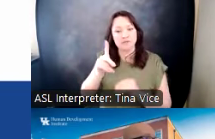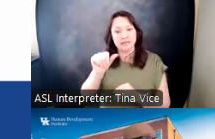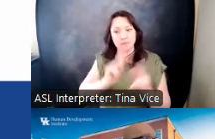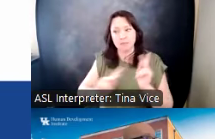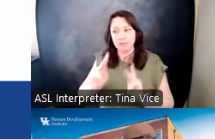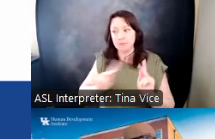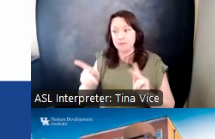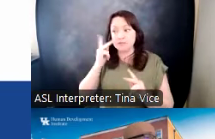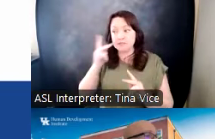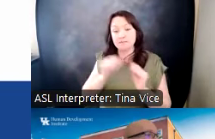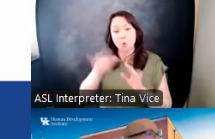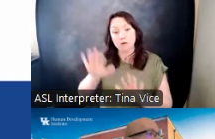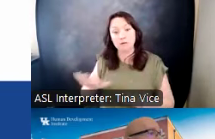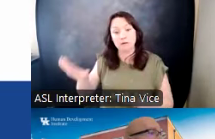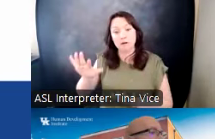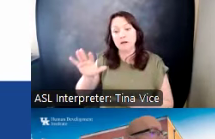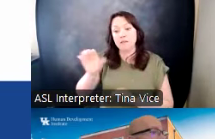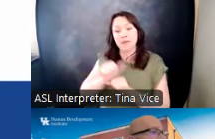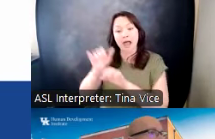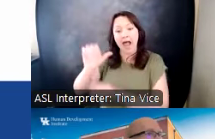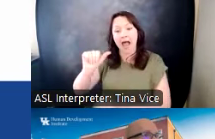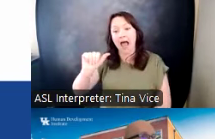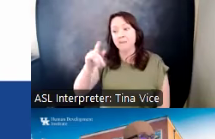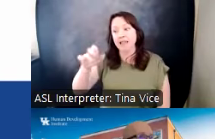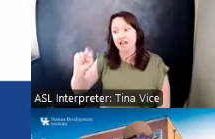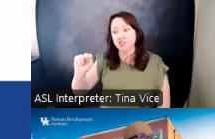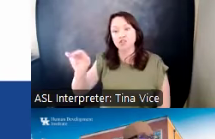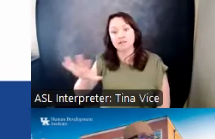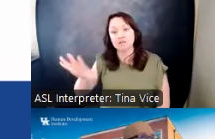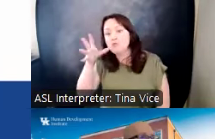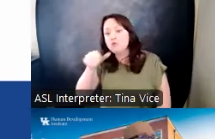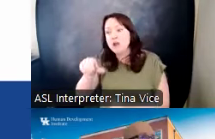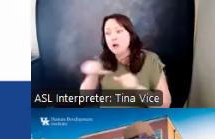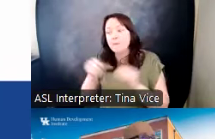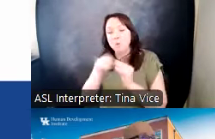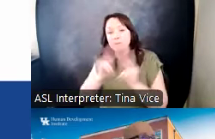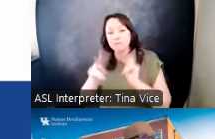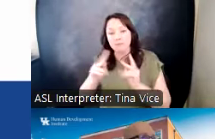of the state, the more rural area, there's higher experiences of disability. So recognizing um that it's